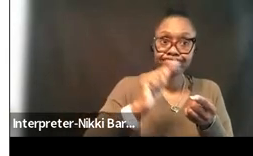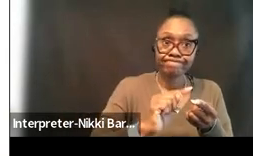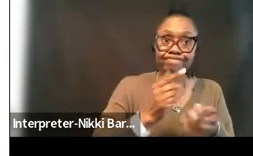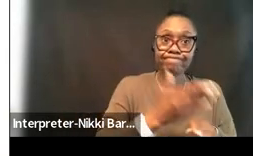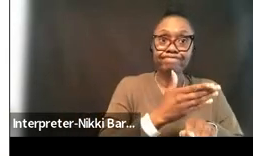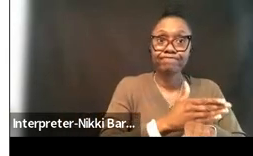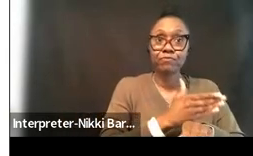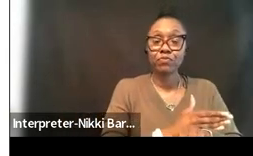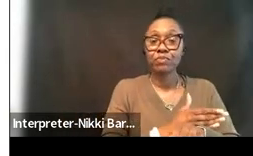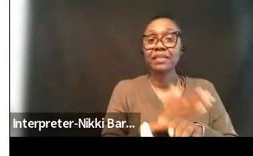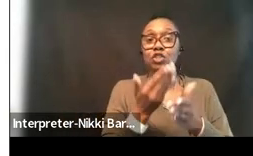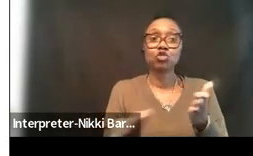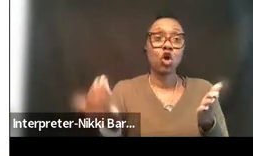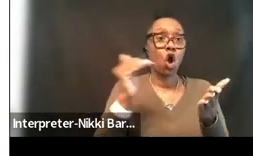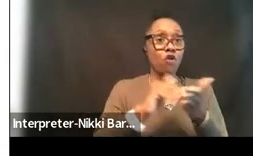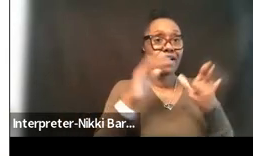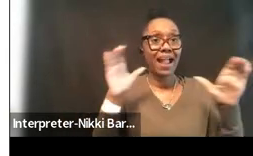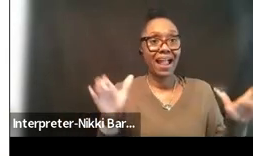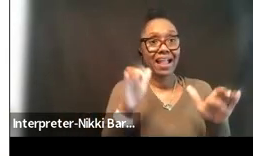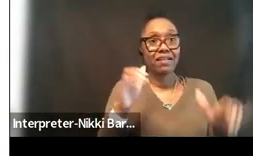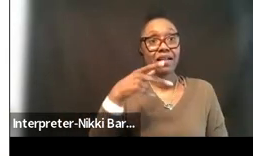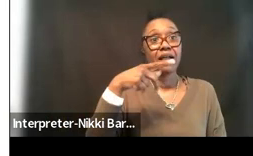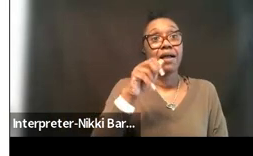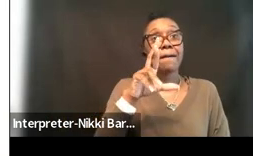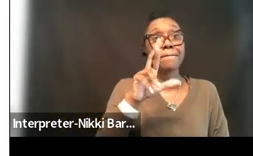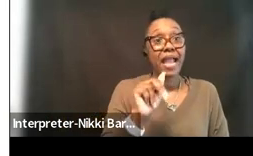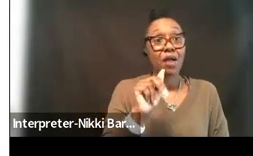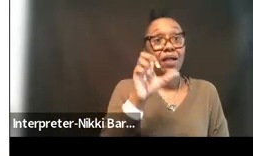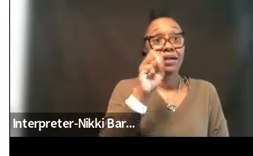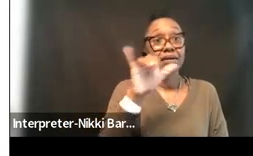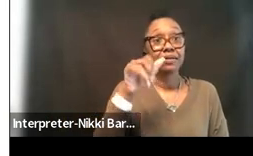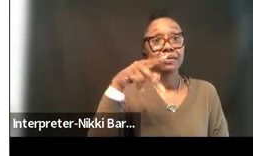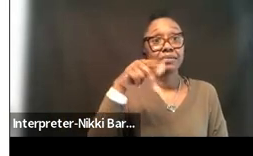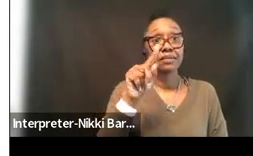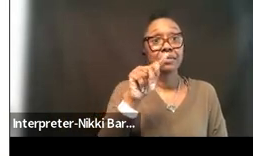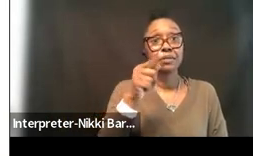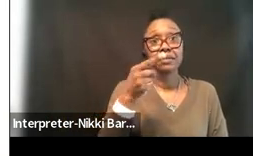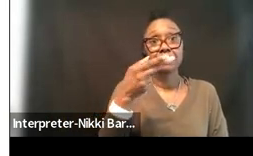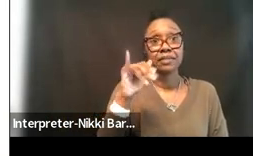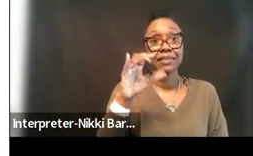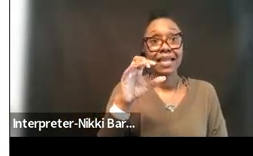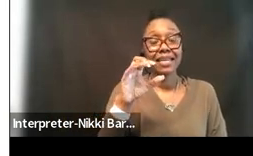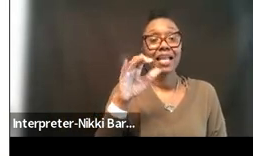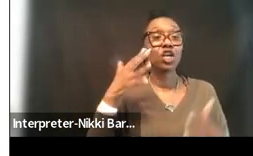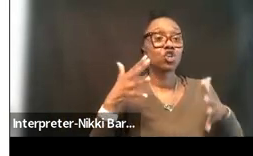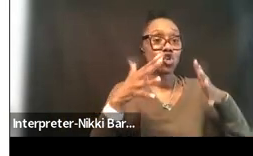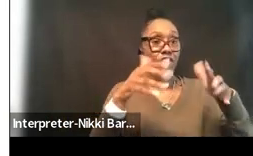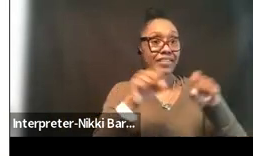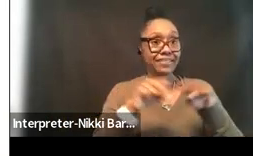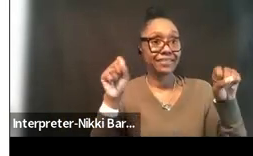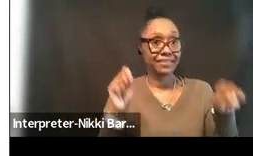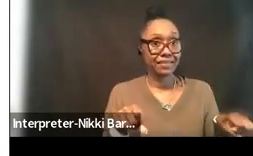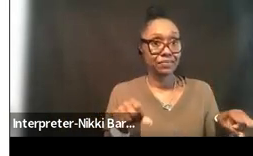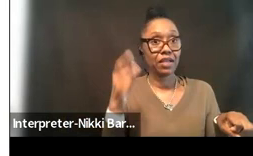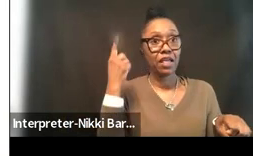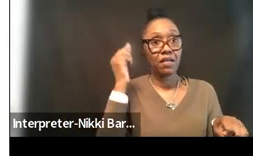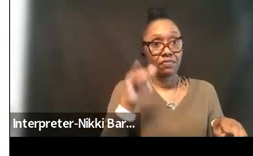And reactivate the parasympathetic nervous system. The parasympathetic nervous system is what counters our sympathetic nervous system.